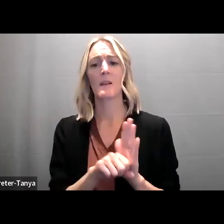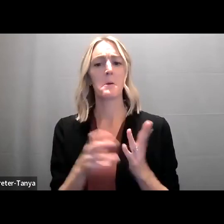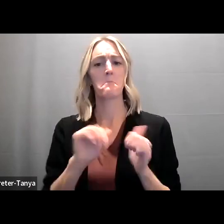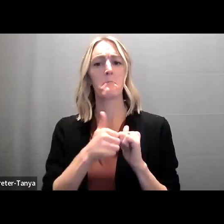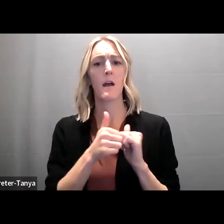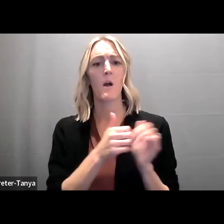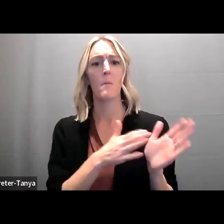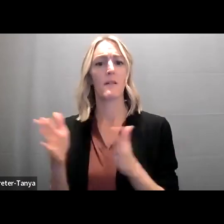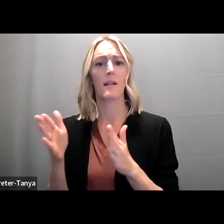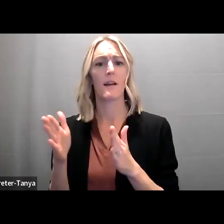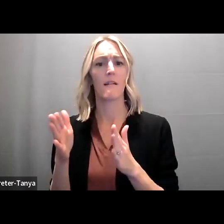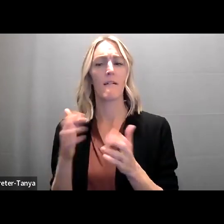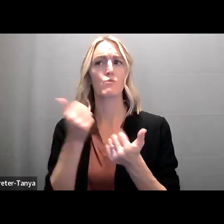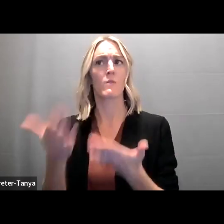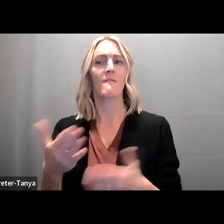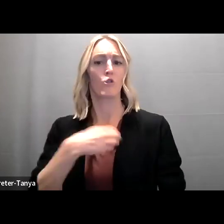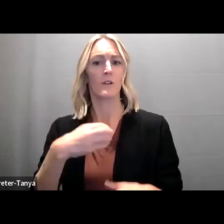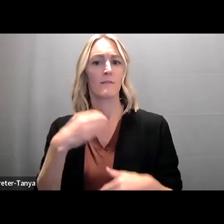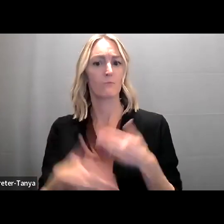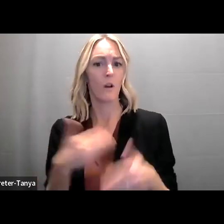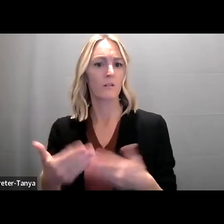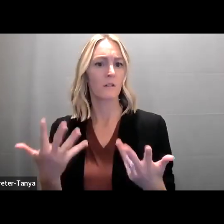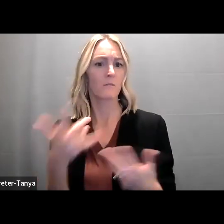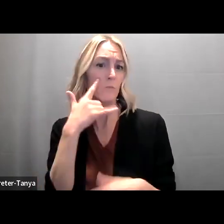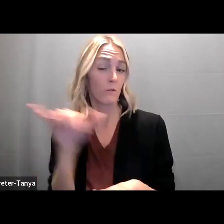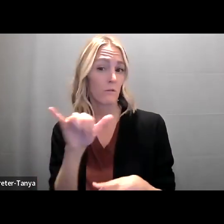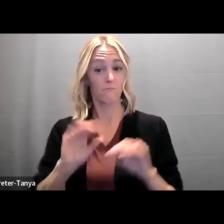process? What is that? What does that look like? Is it clear?